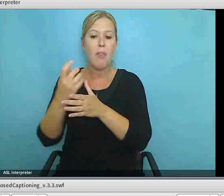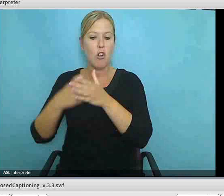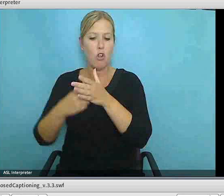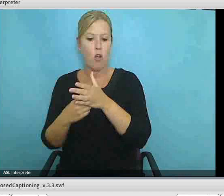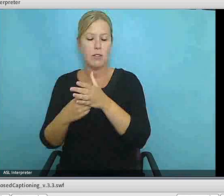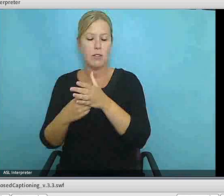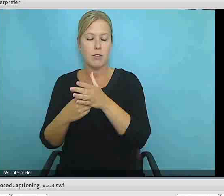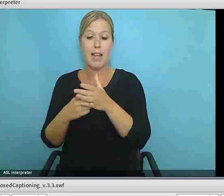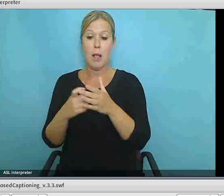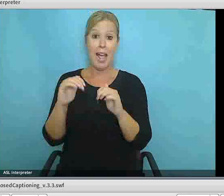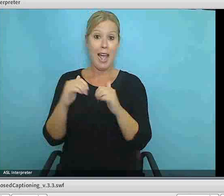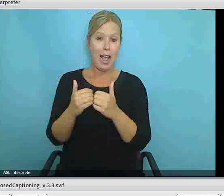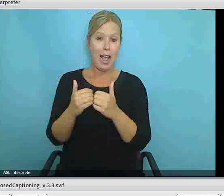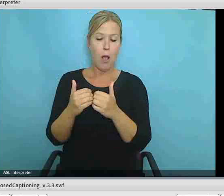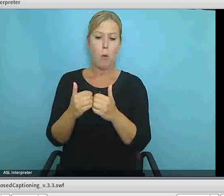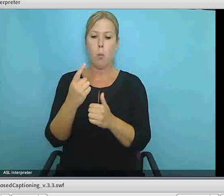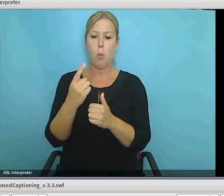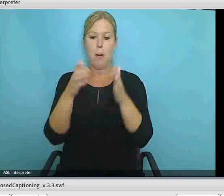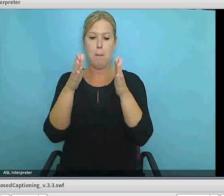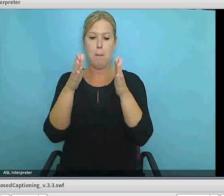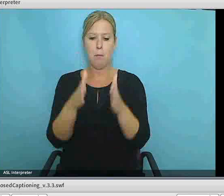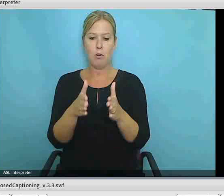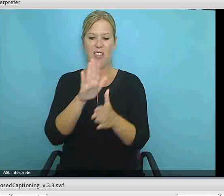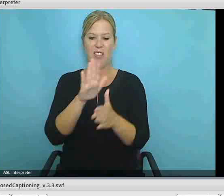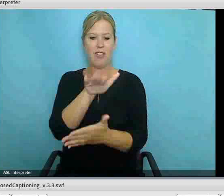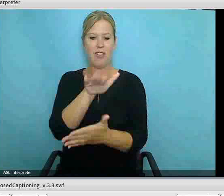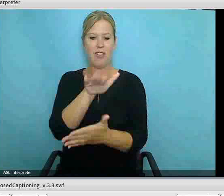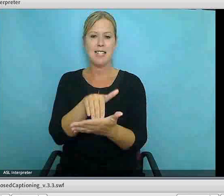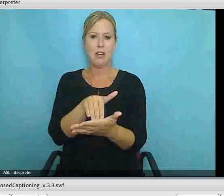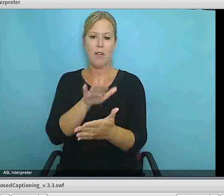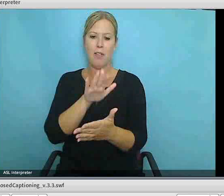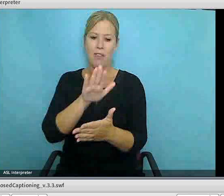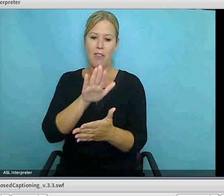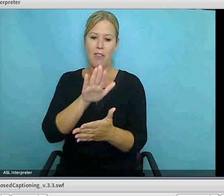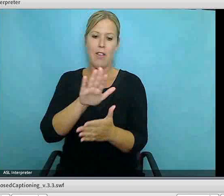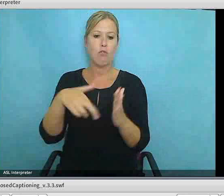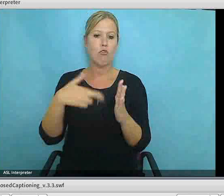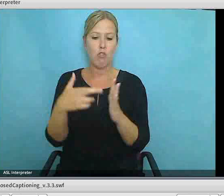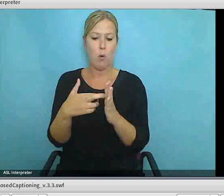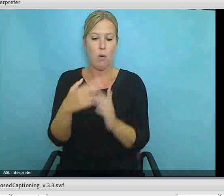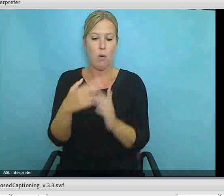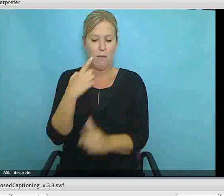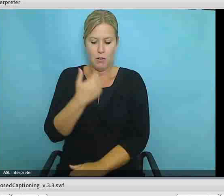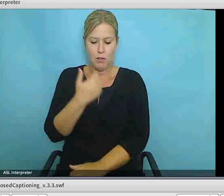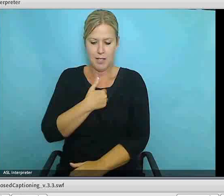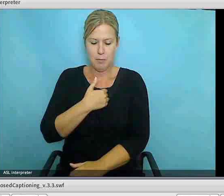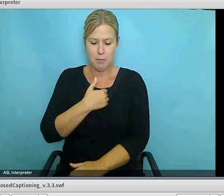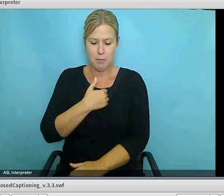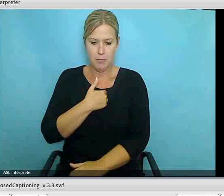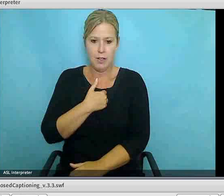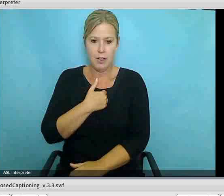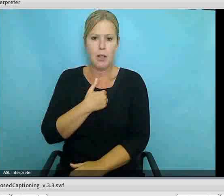role; by reducing divisions of care, especially for those with multiple and/or complex needs